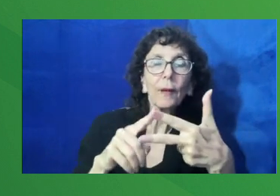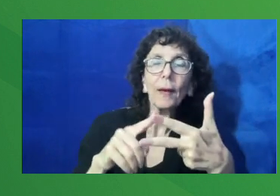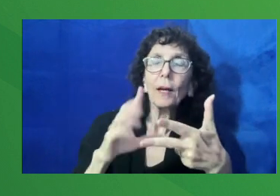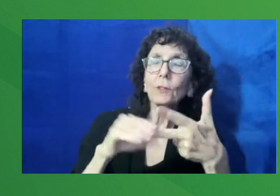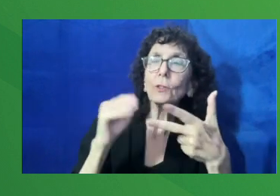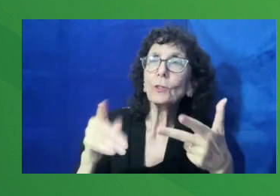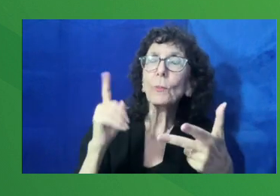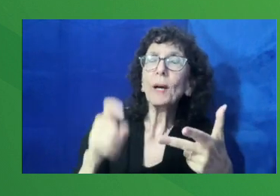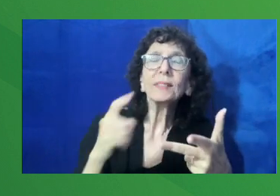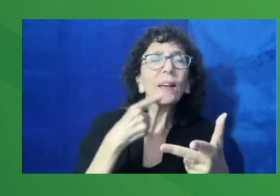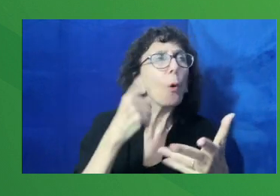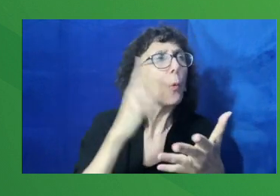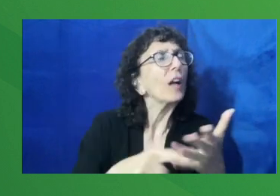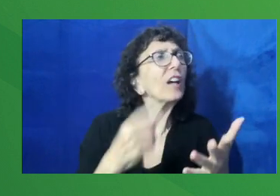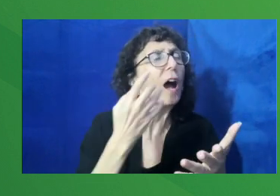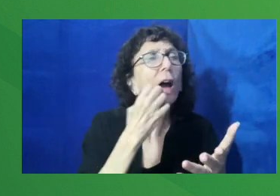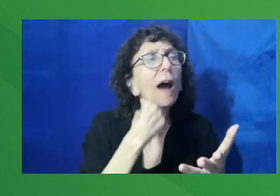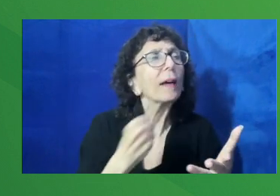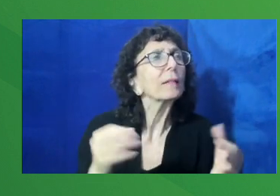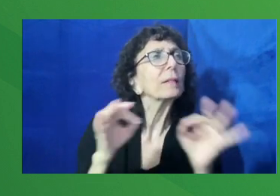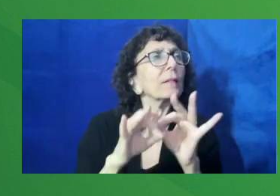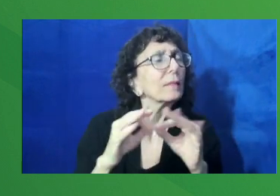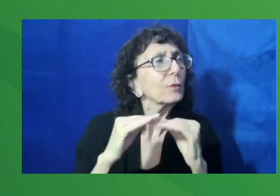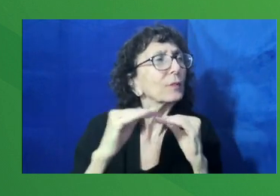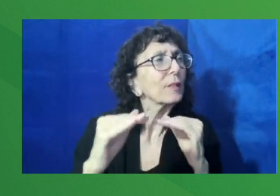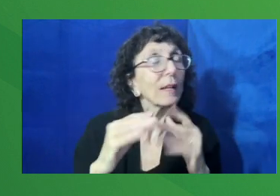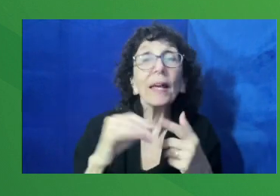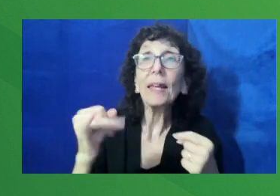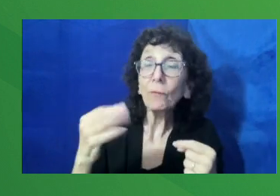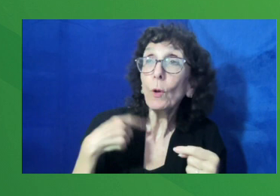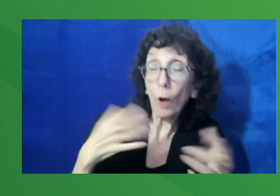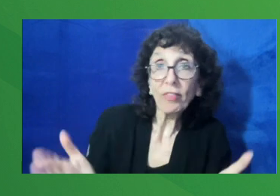gonna be talking about developing empathy for people that they may not know, we need to,